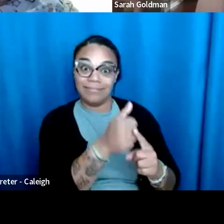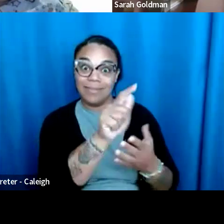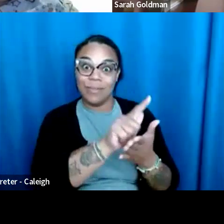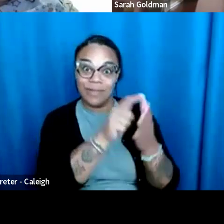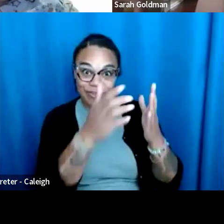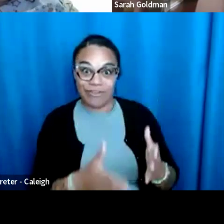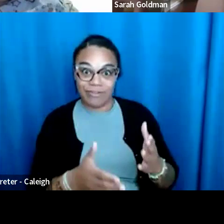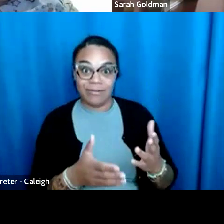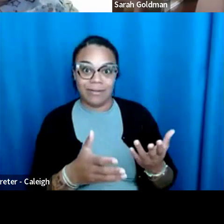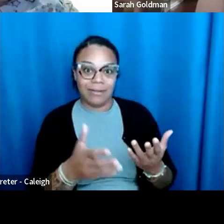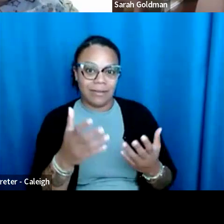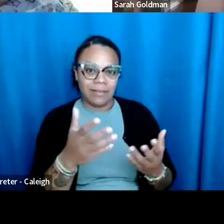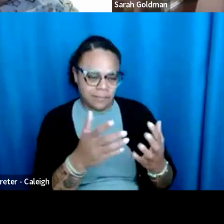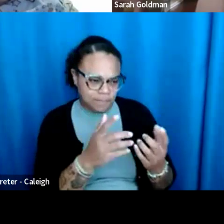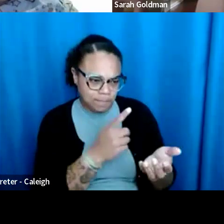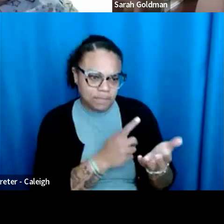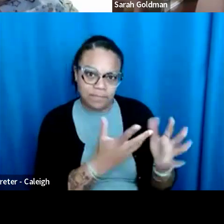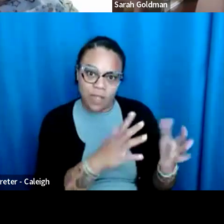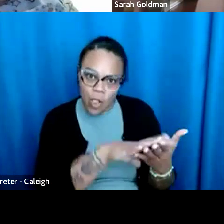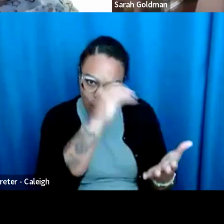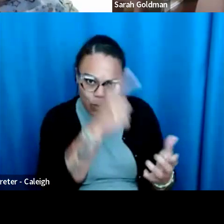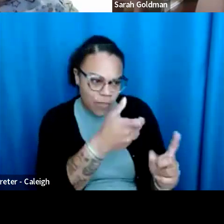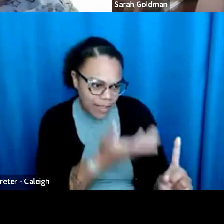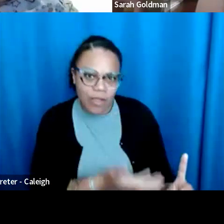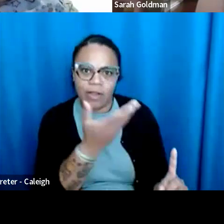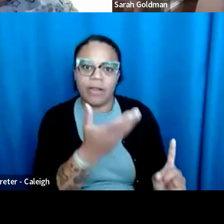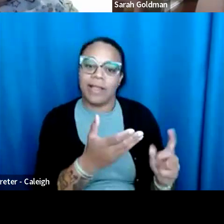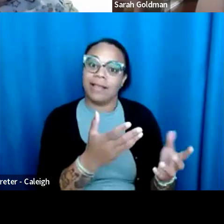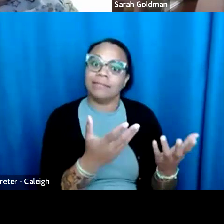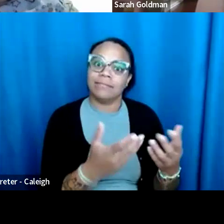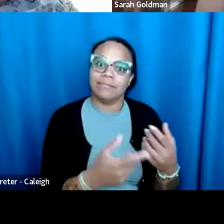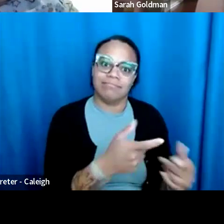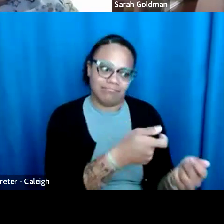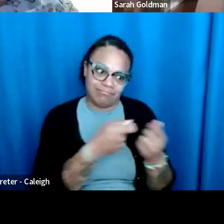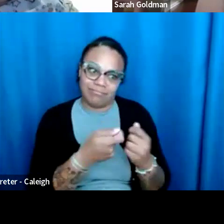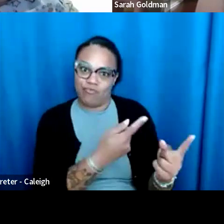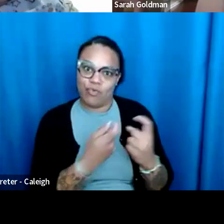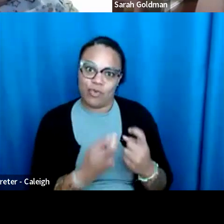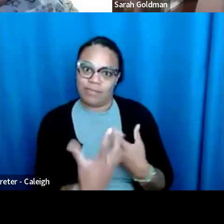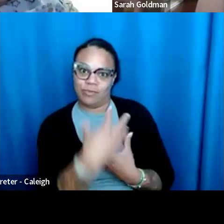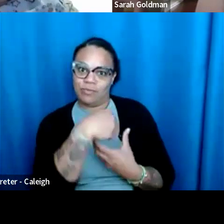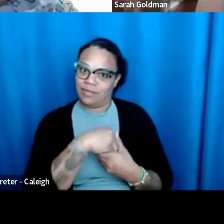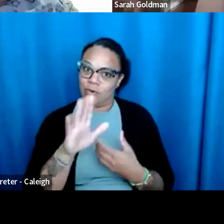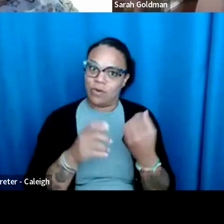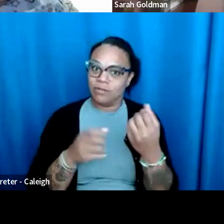and have them be in your court, because just saying, "I have a lawyer,"